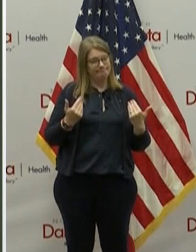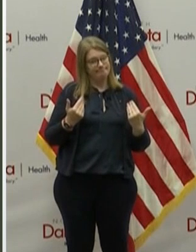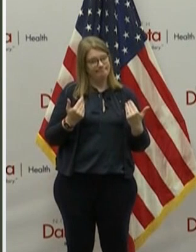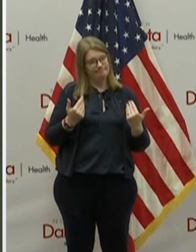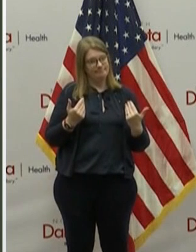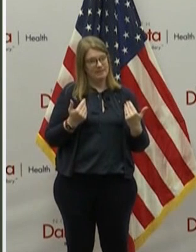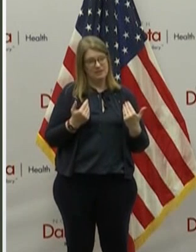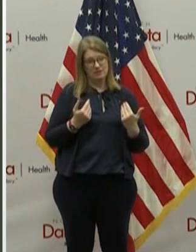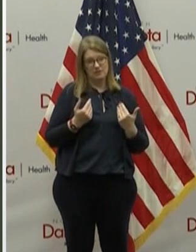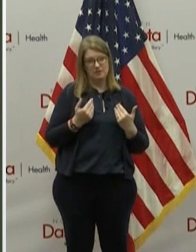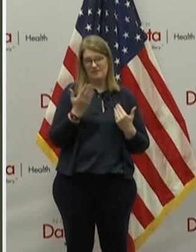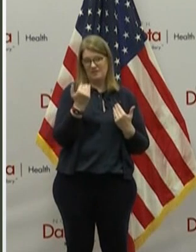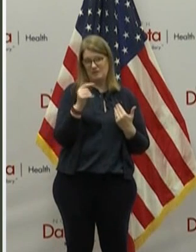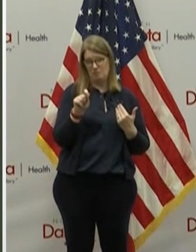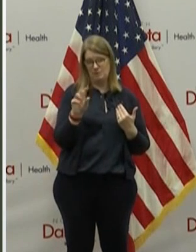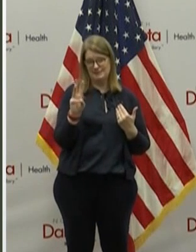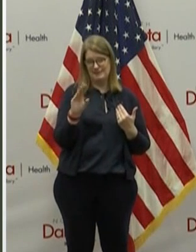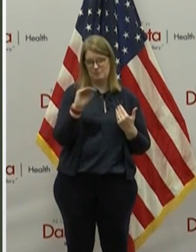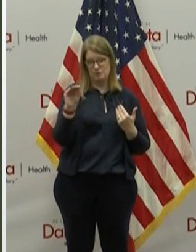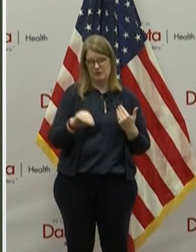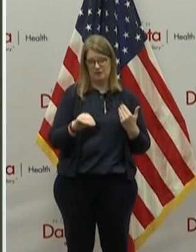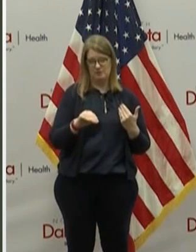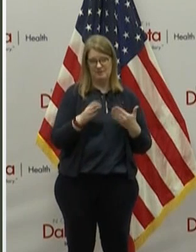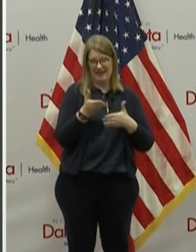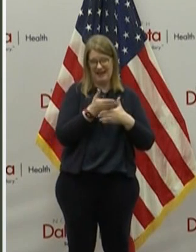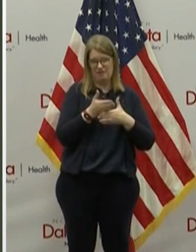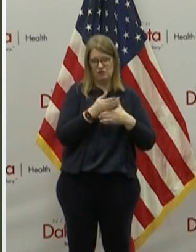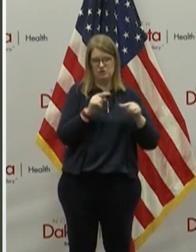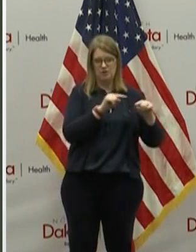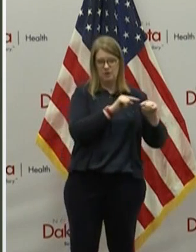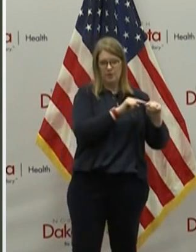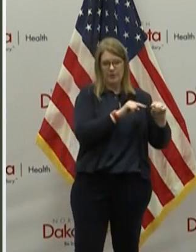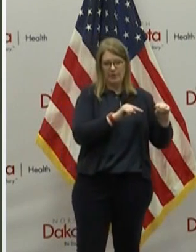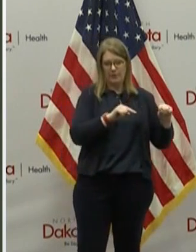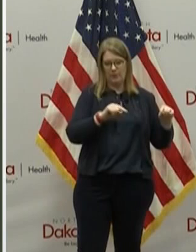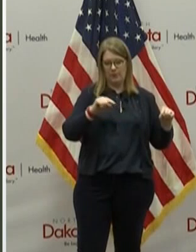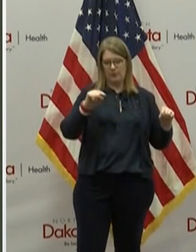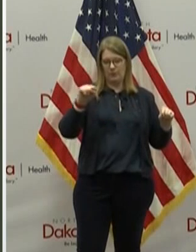WHEN WE TRACH A LOOK AT THE ROLL ROLLING 14 DAY AVERAGE WE'RE